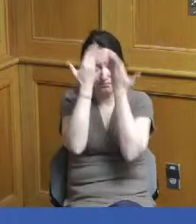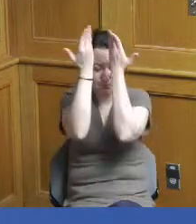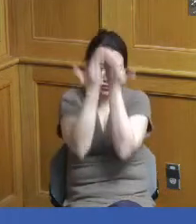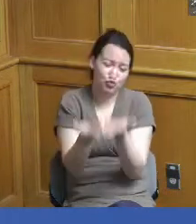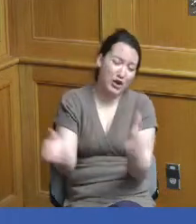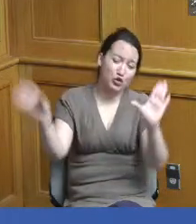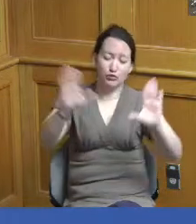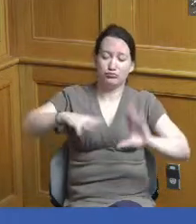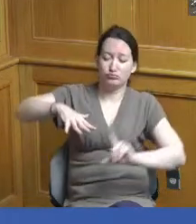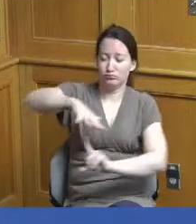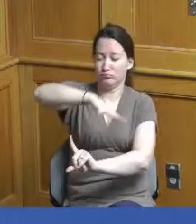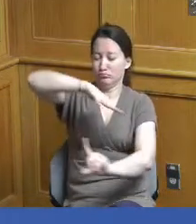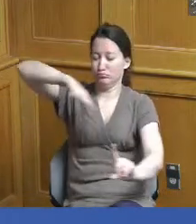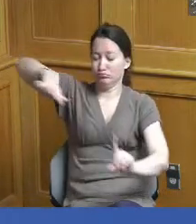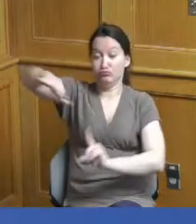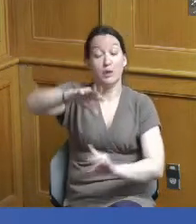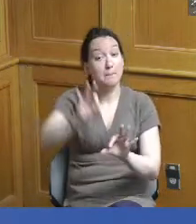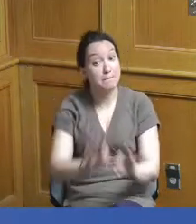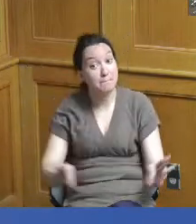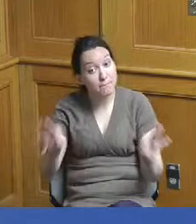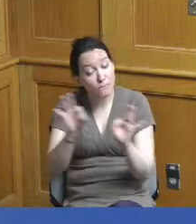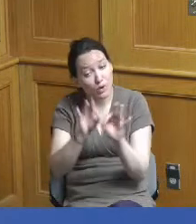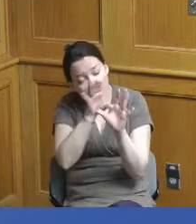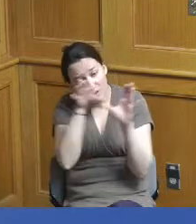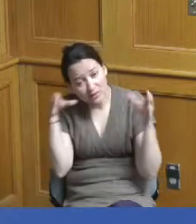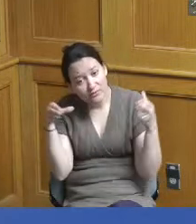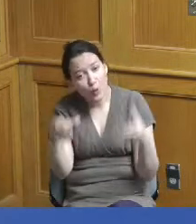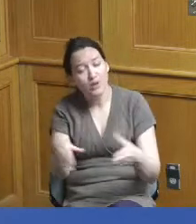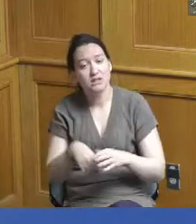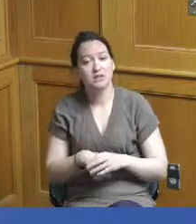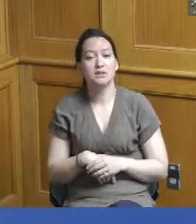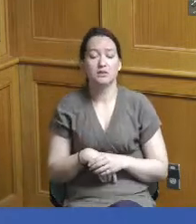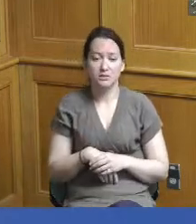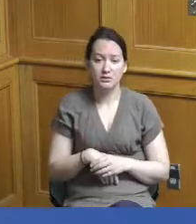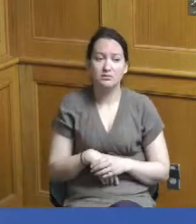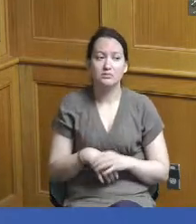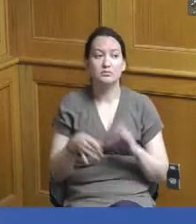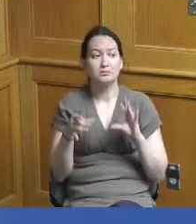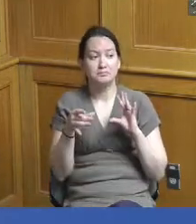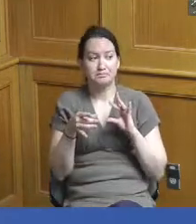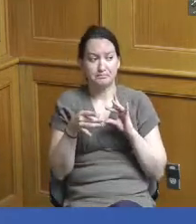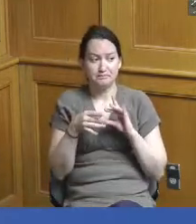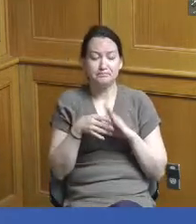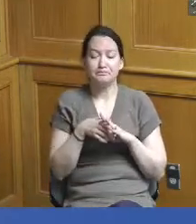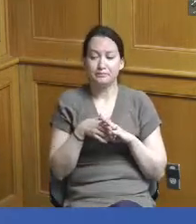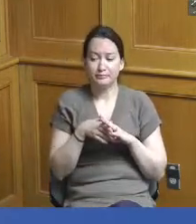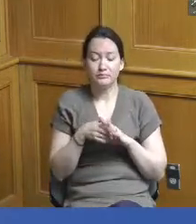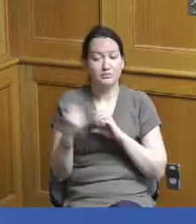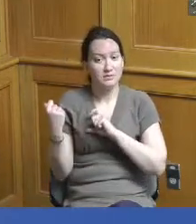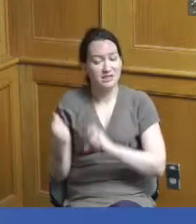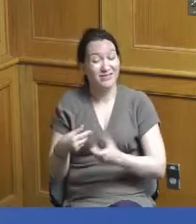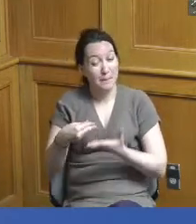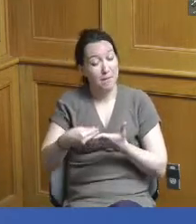the the key thing I wanted to focus on was there was the reference of of significant dollars being